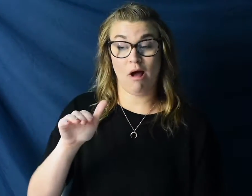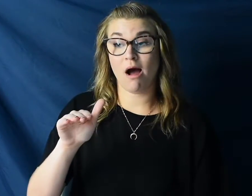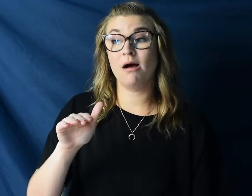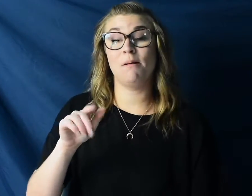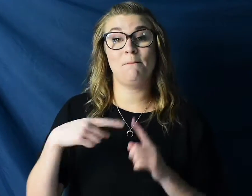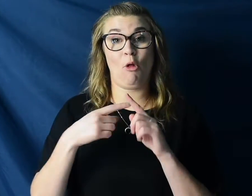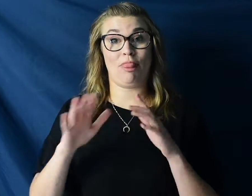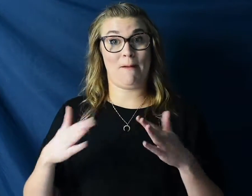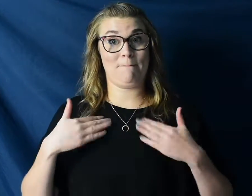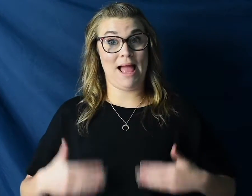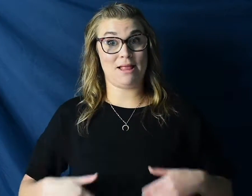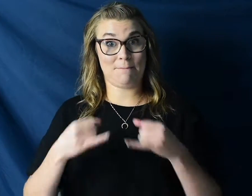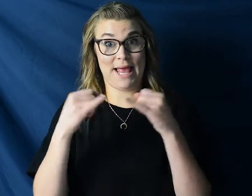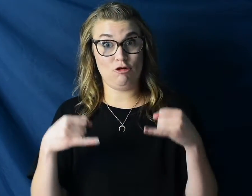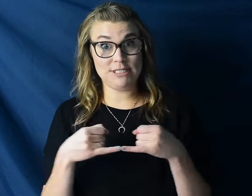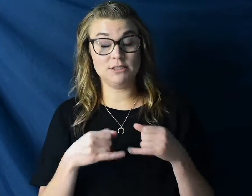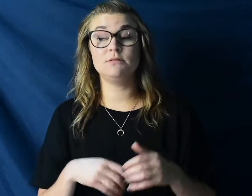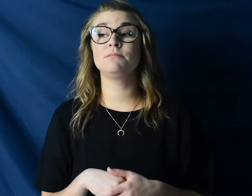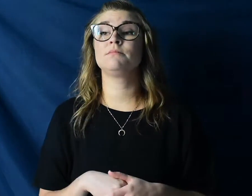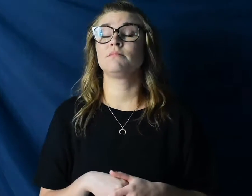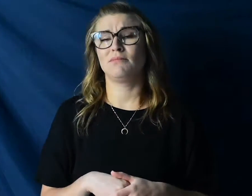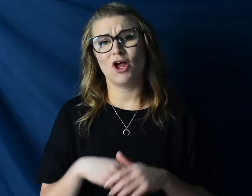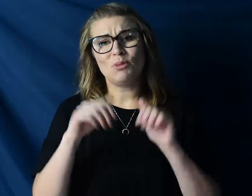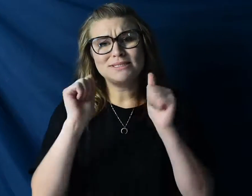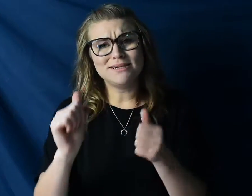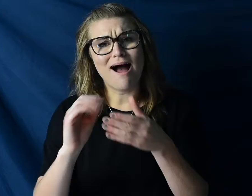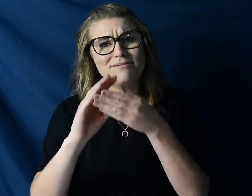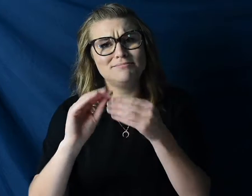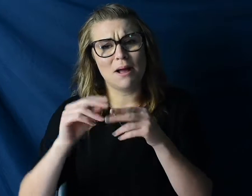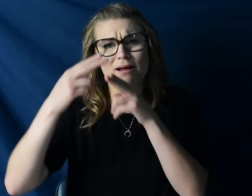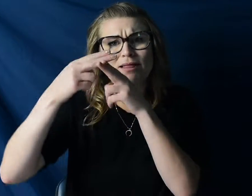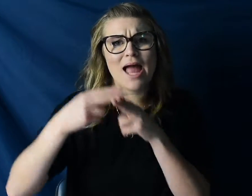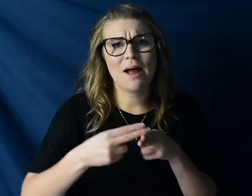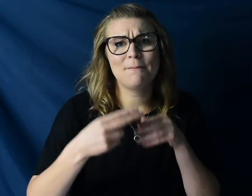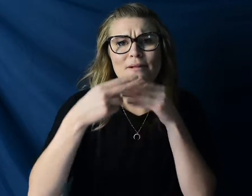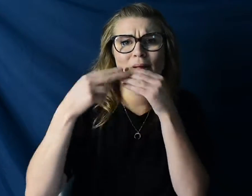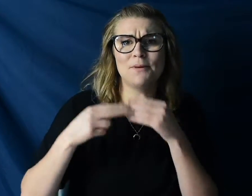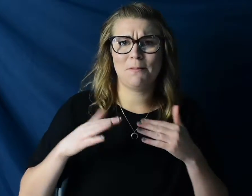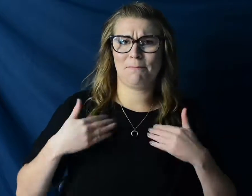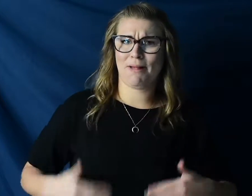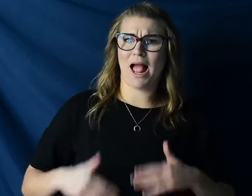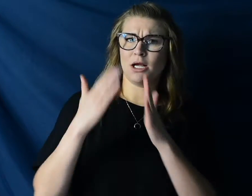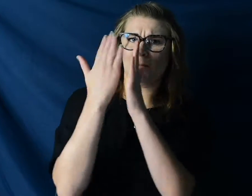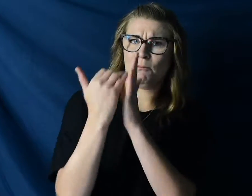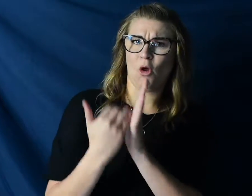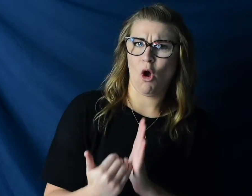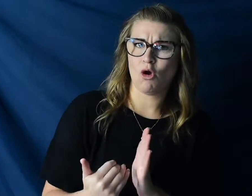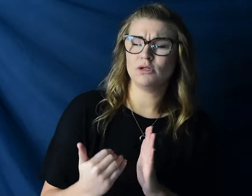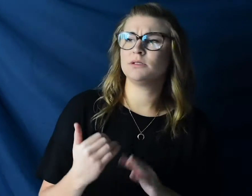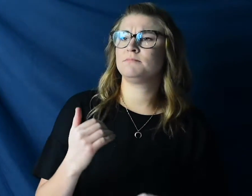boundaries is being okay with naming and labeling the different body parts. We really don't